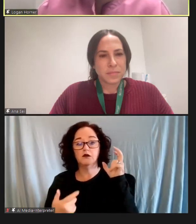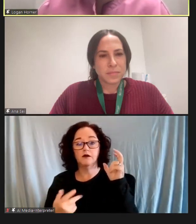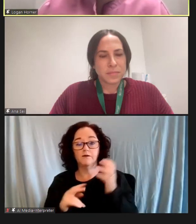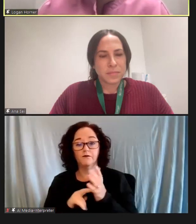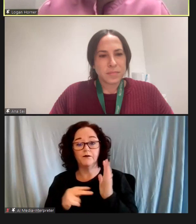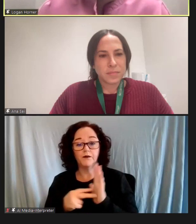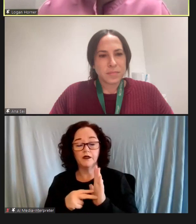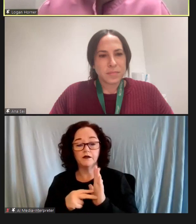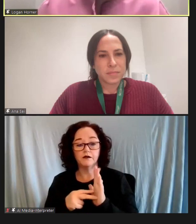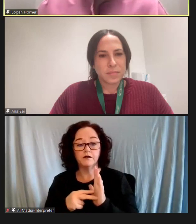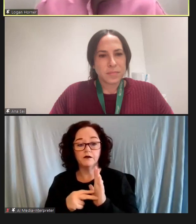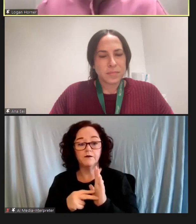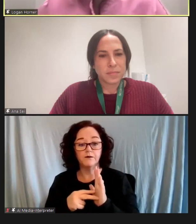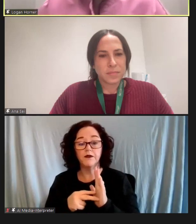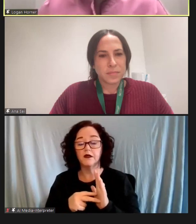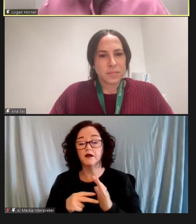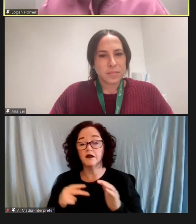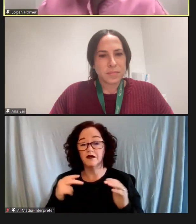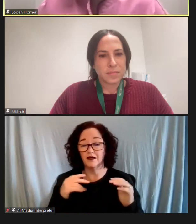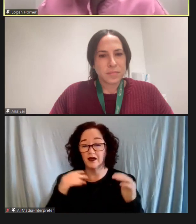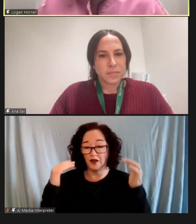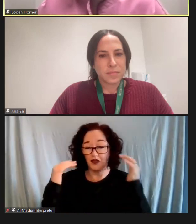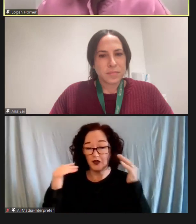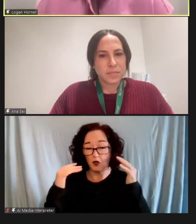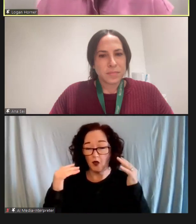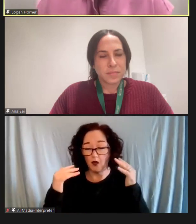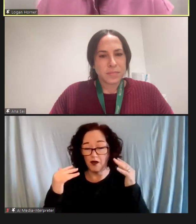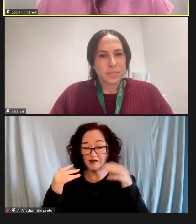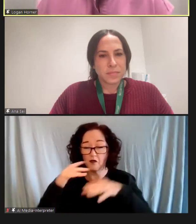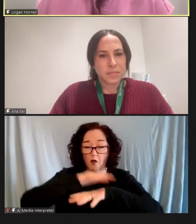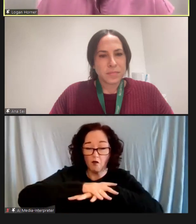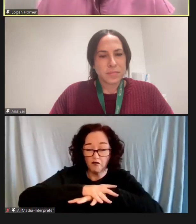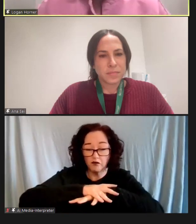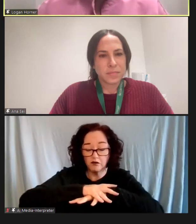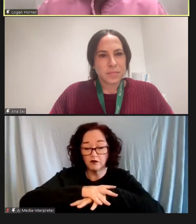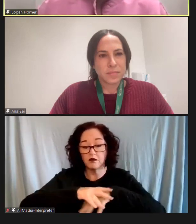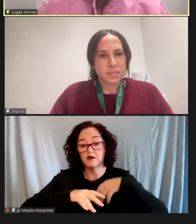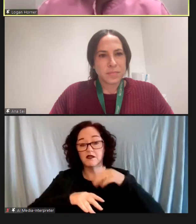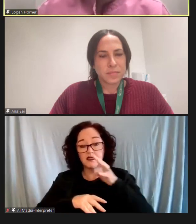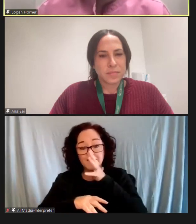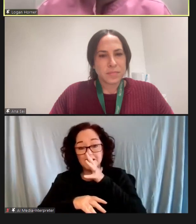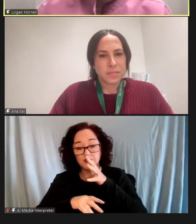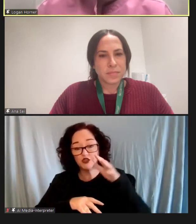speech and the speech overshadows the